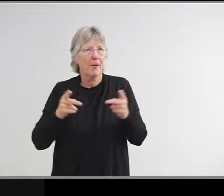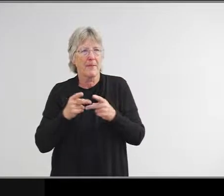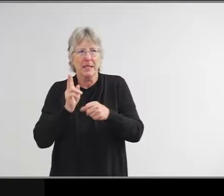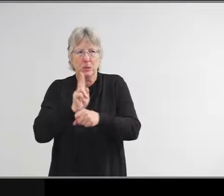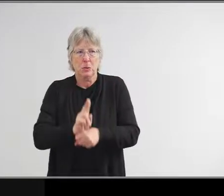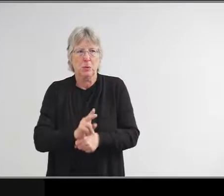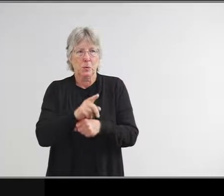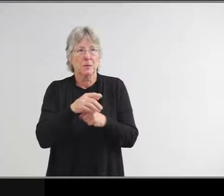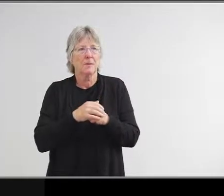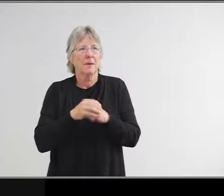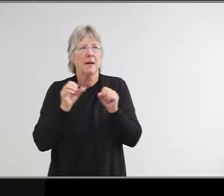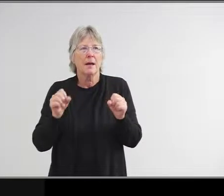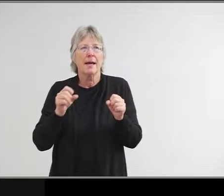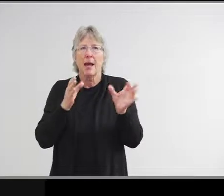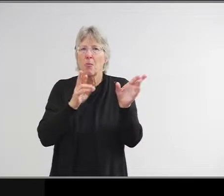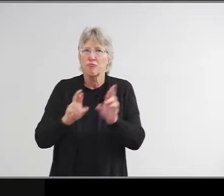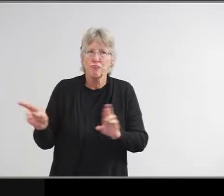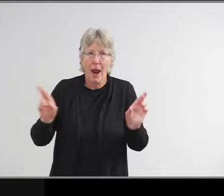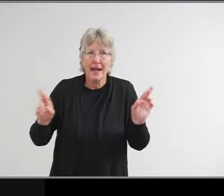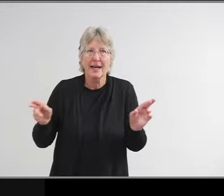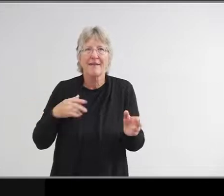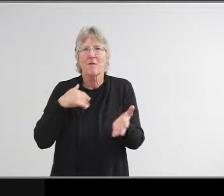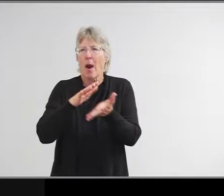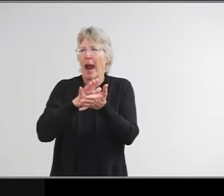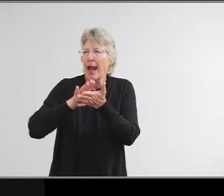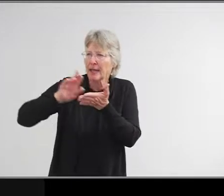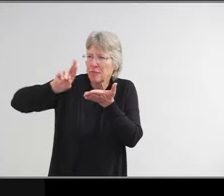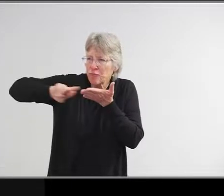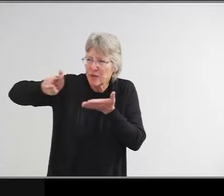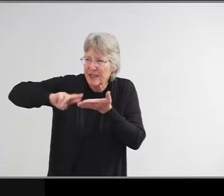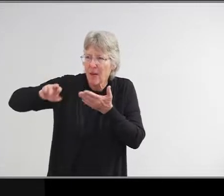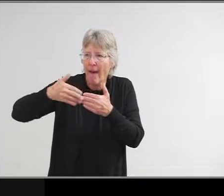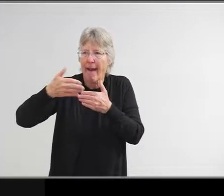Not only does this prepare them for academic research beyond high school, but it offers a space